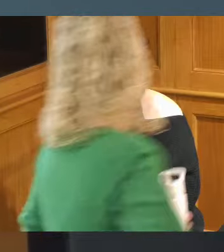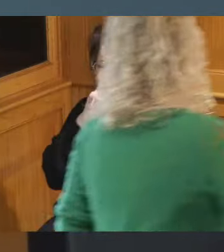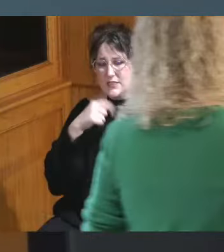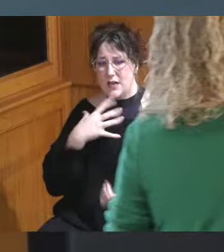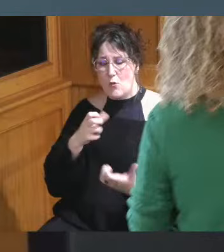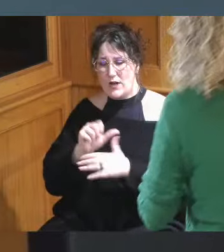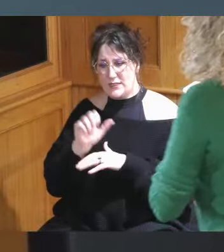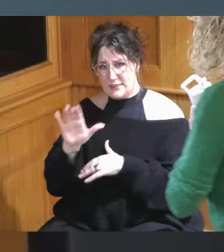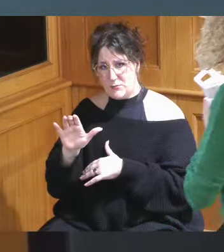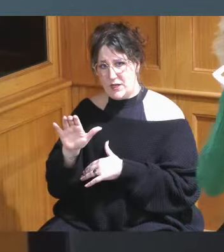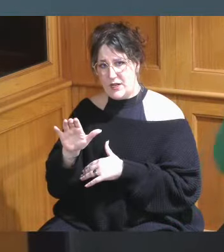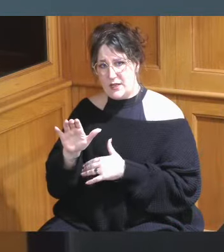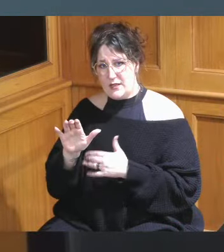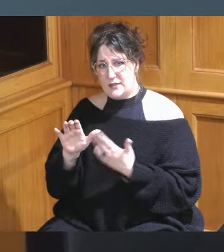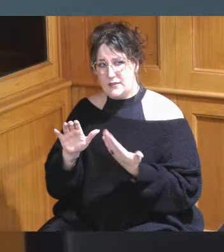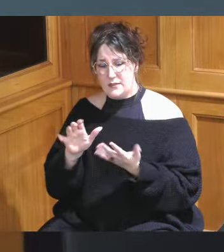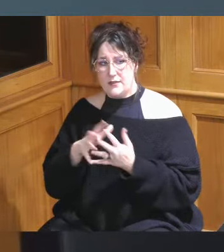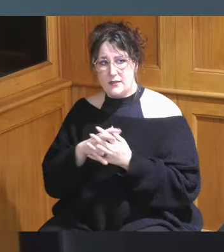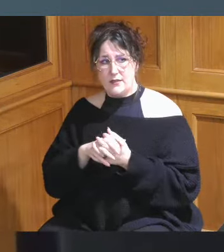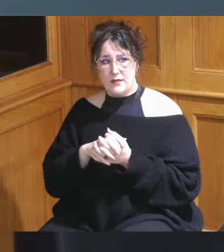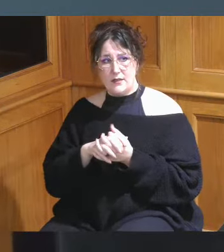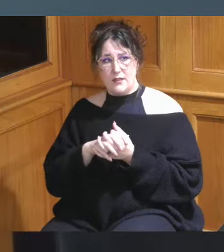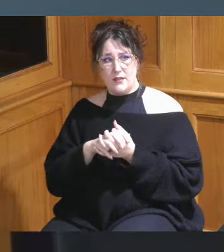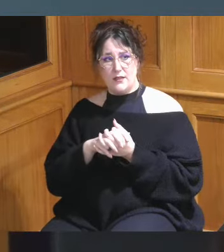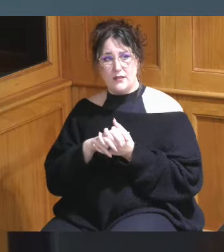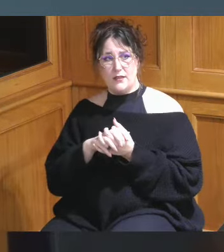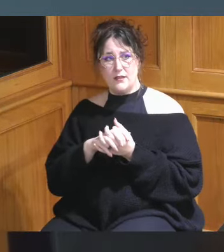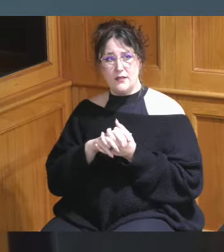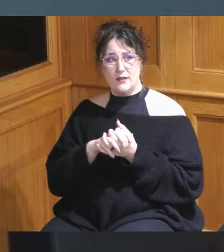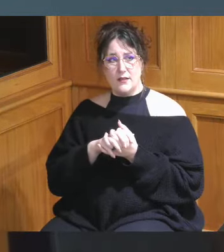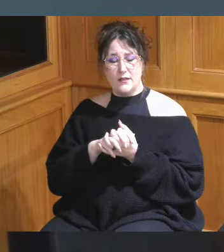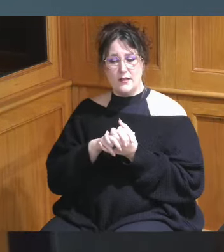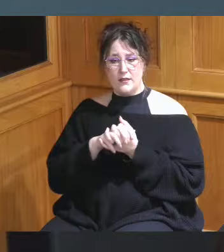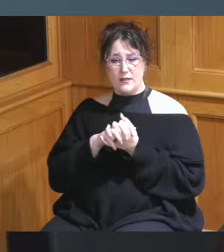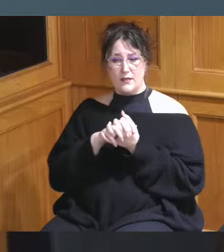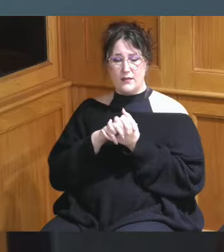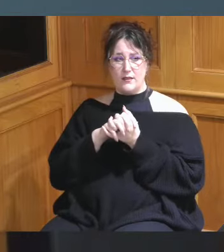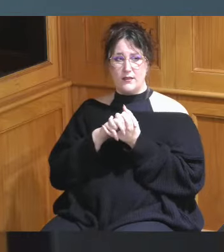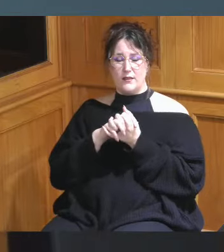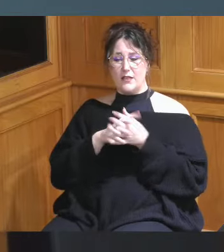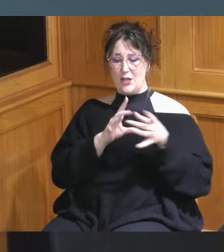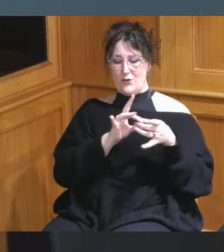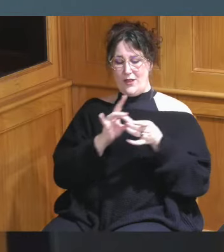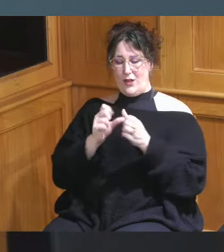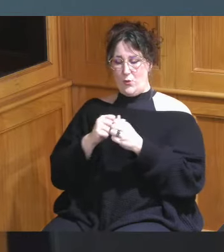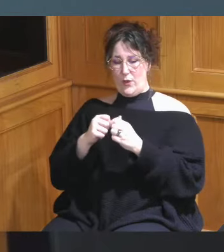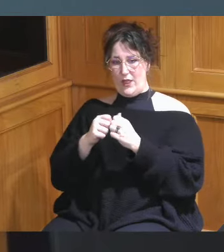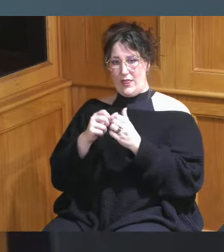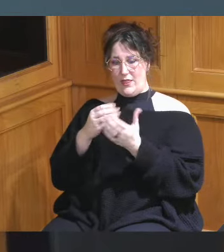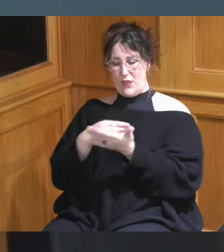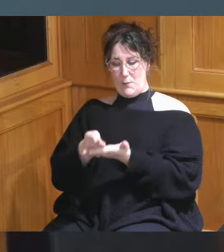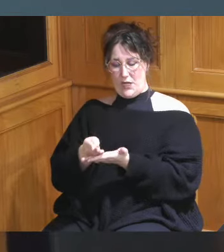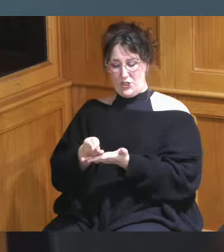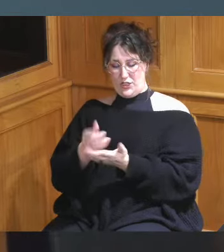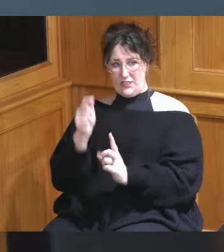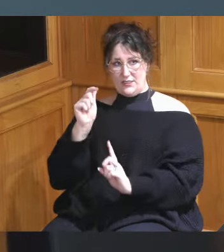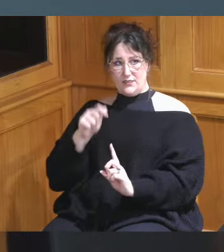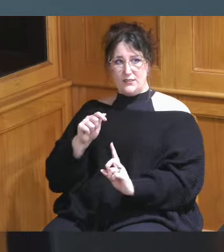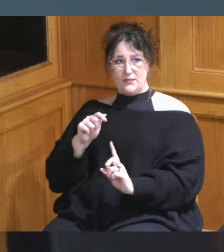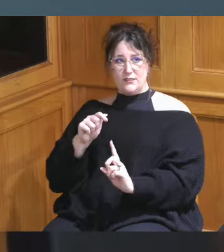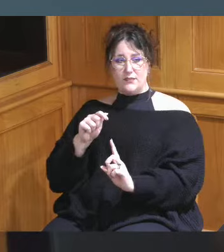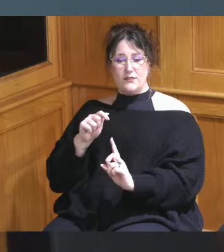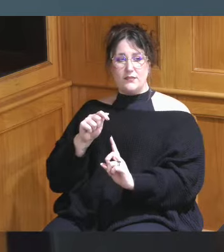wanted to say that publicly in case he's watching as relates to the budget. certainly want to thank